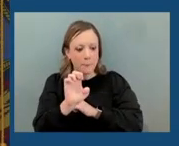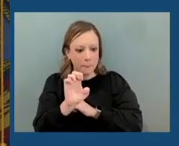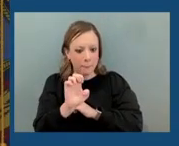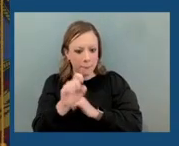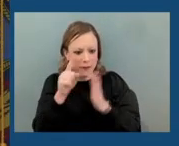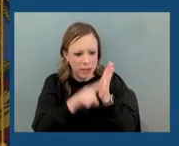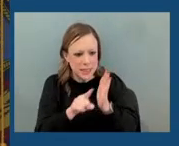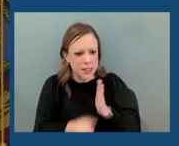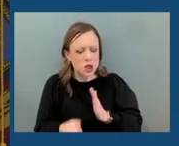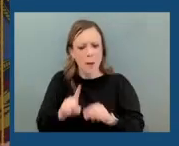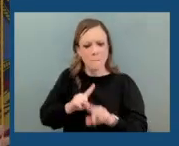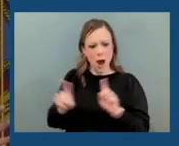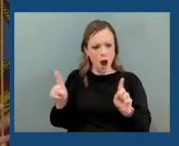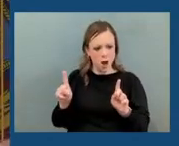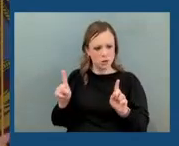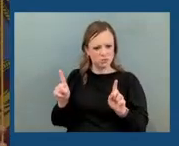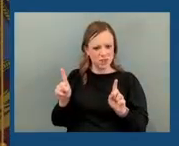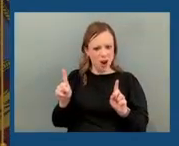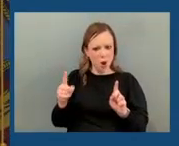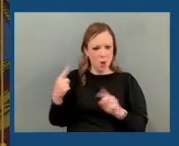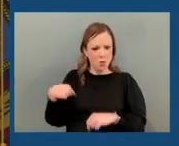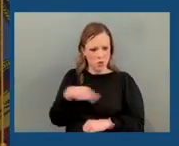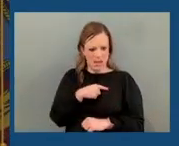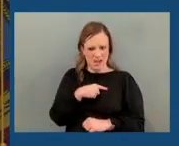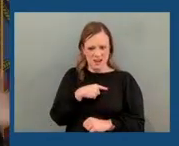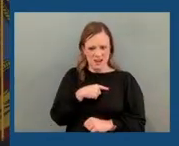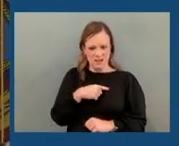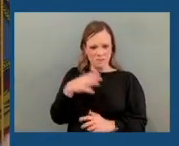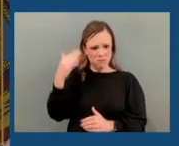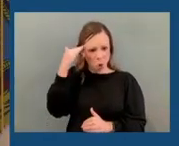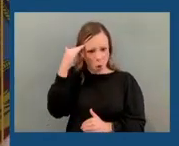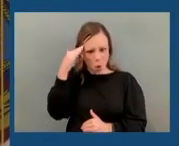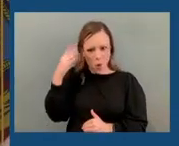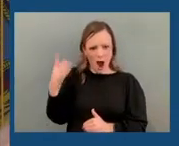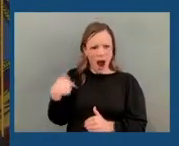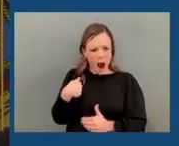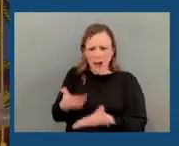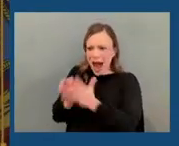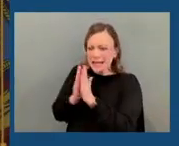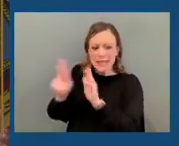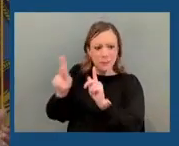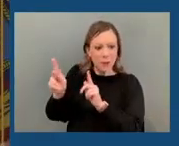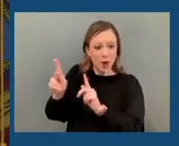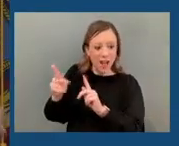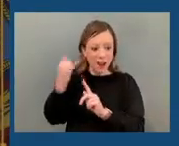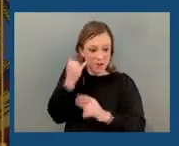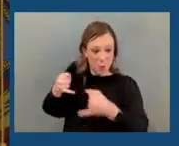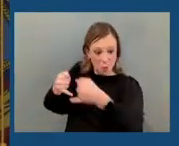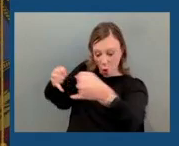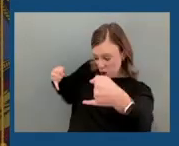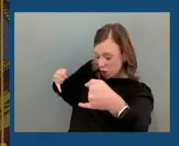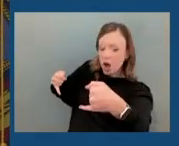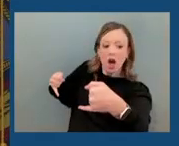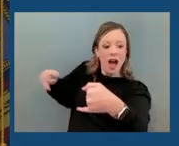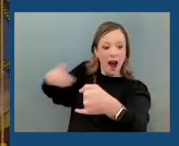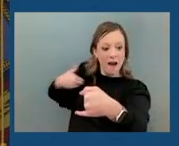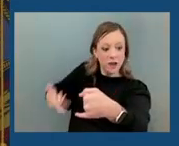How am I? I'm asking people to do so much more interdict the guns at the border. People coming in from gun shows up route 81 from Pennsylvania get them.